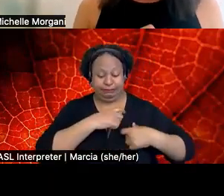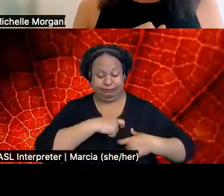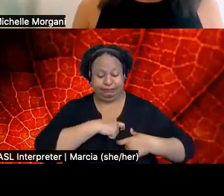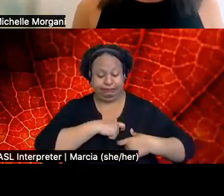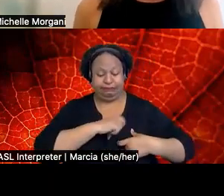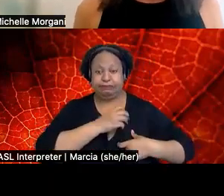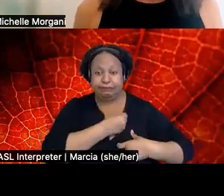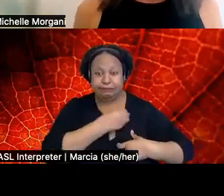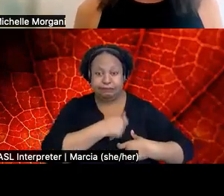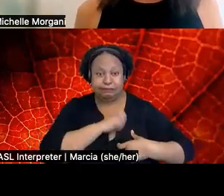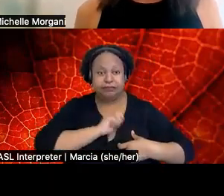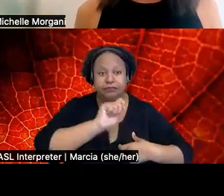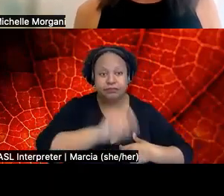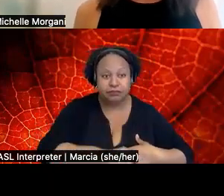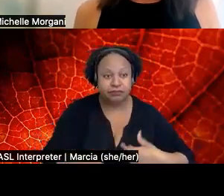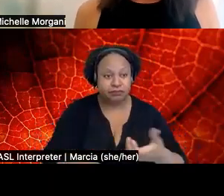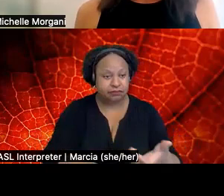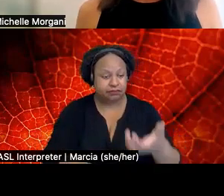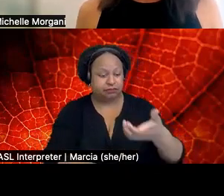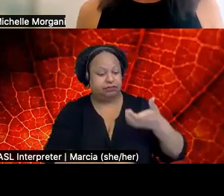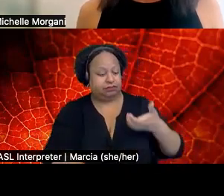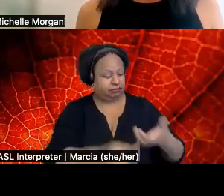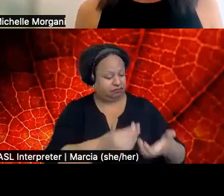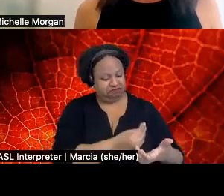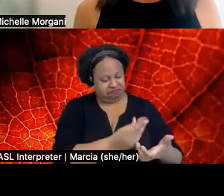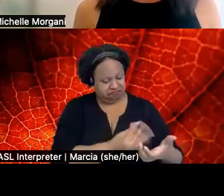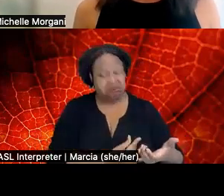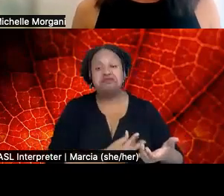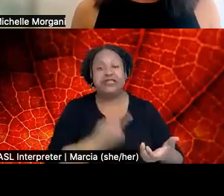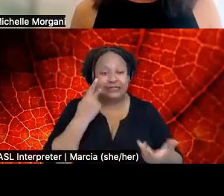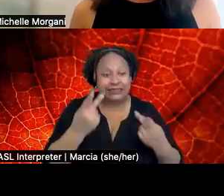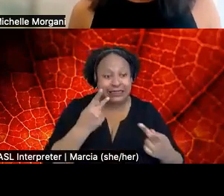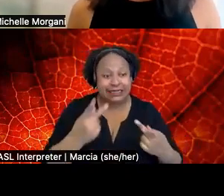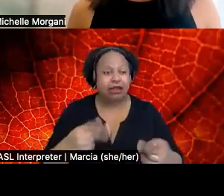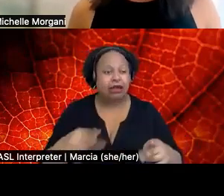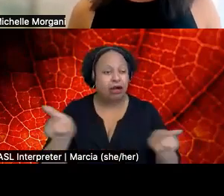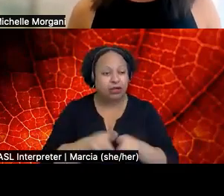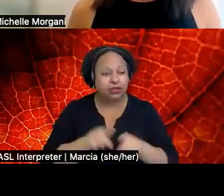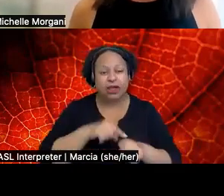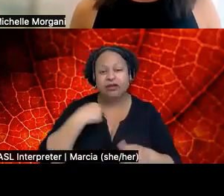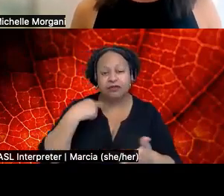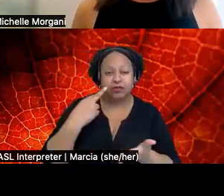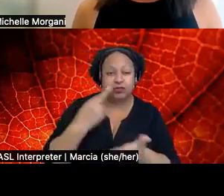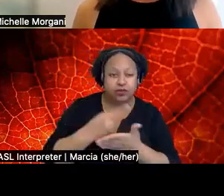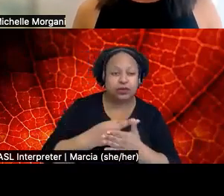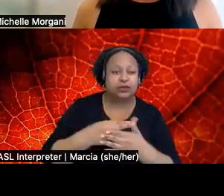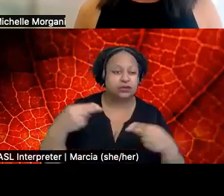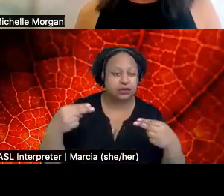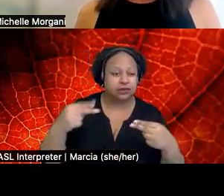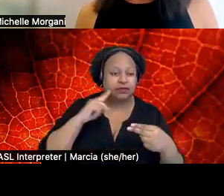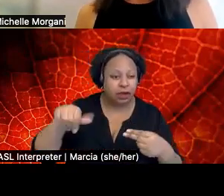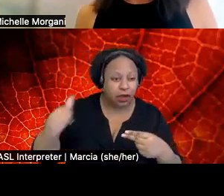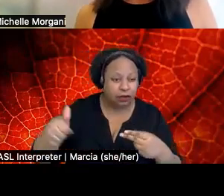this slide as well which also has some really wonderful resources for other students who are in medical and or health care professions